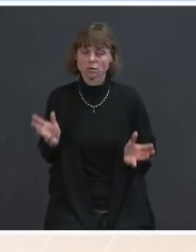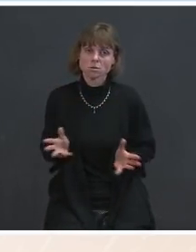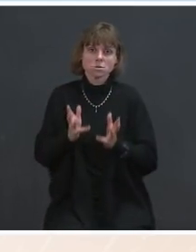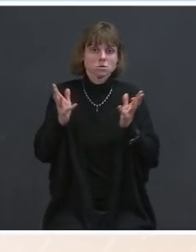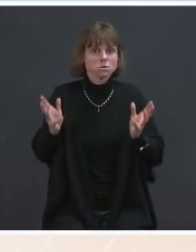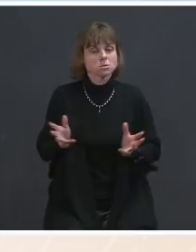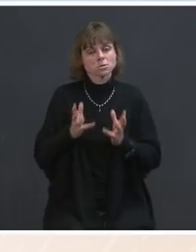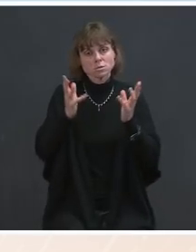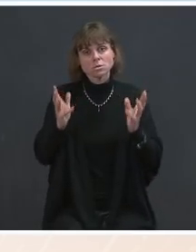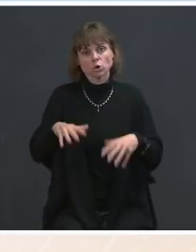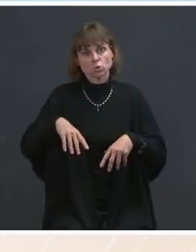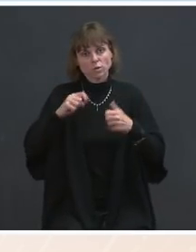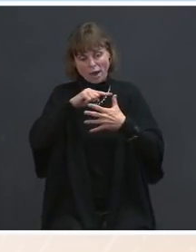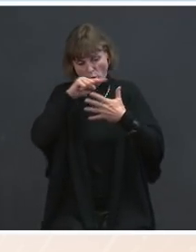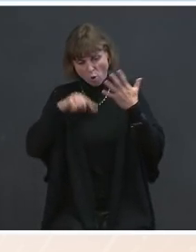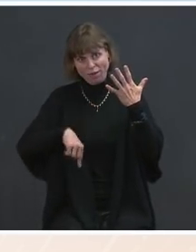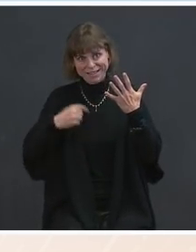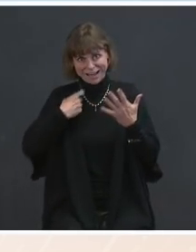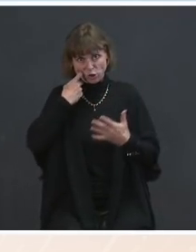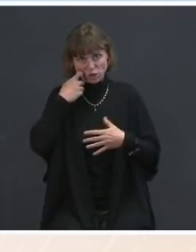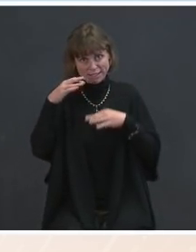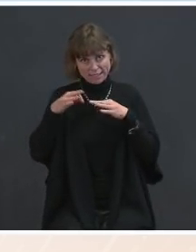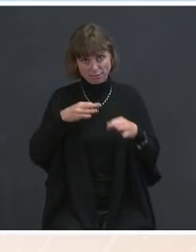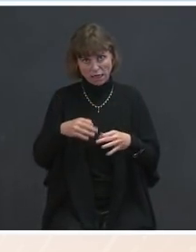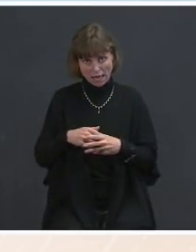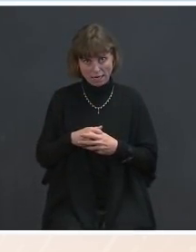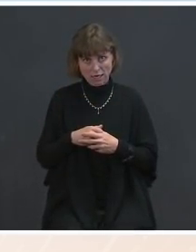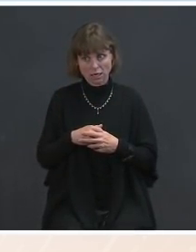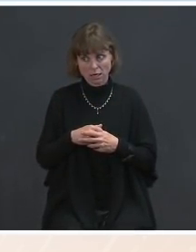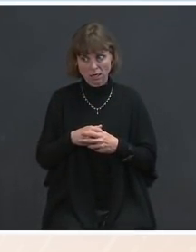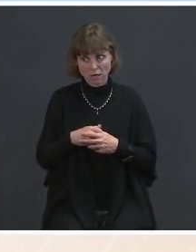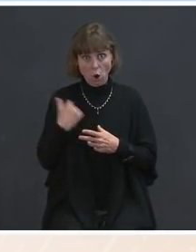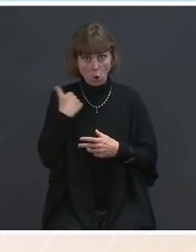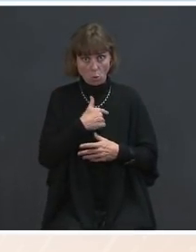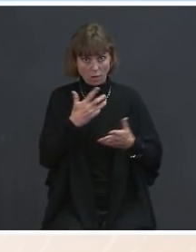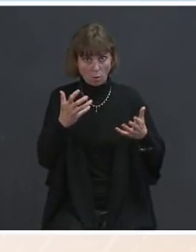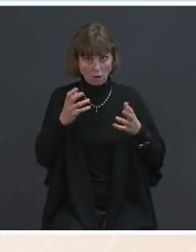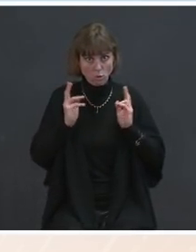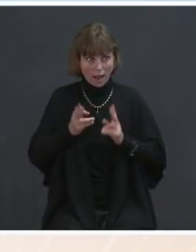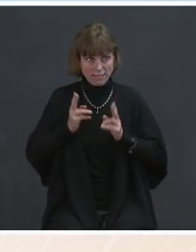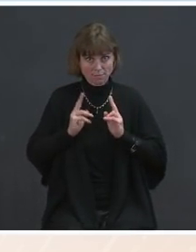that I outlined earlier when Phil asked the question is because we want to expedite getting these kids